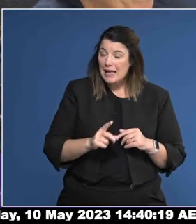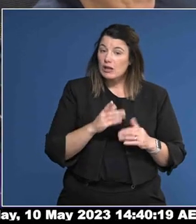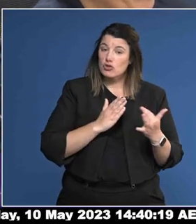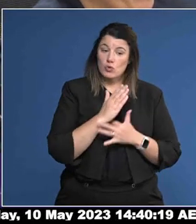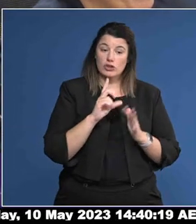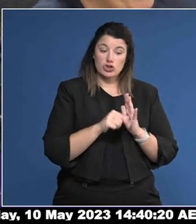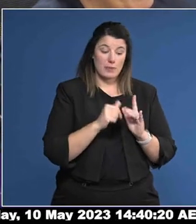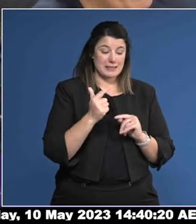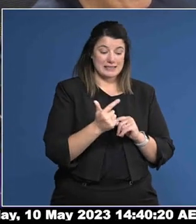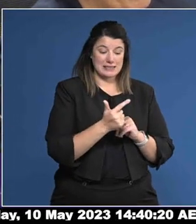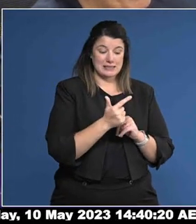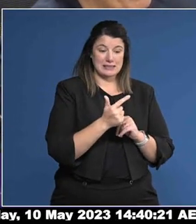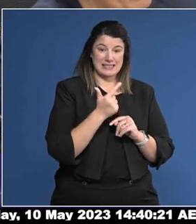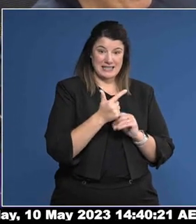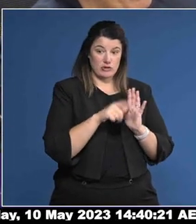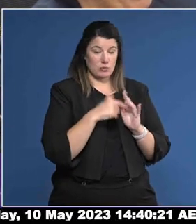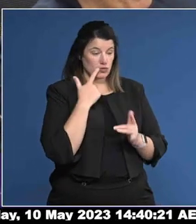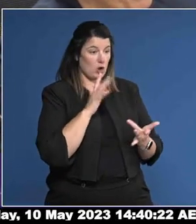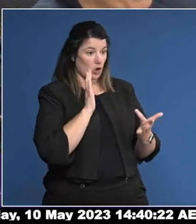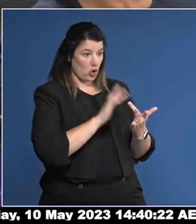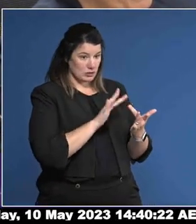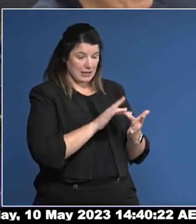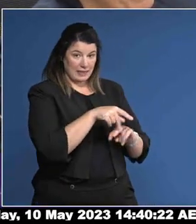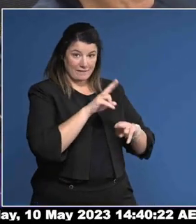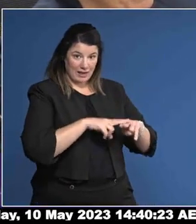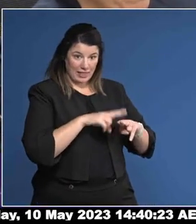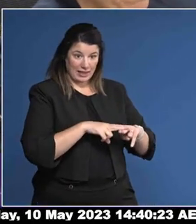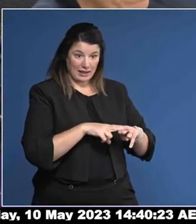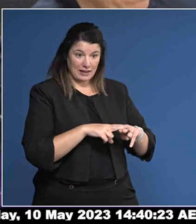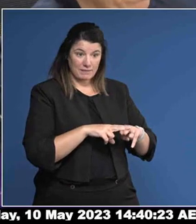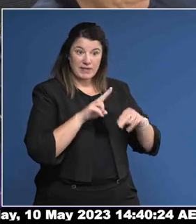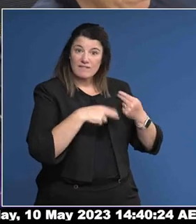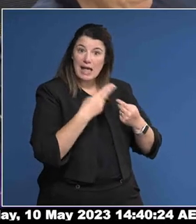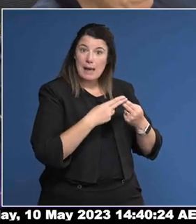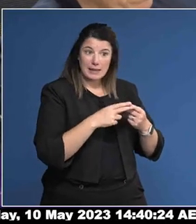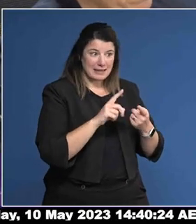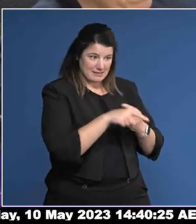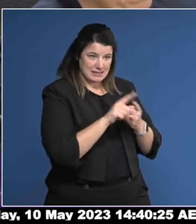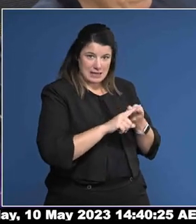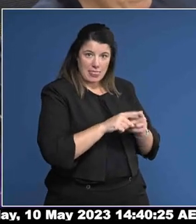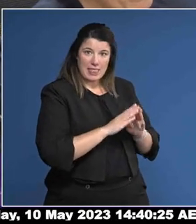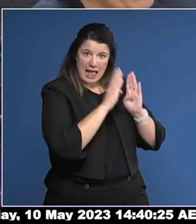seven attempts, it's not that the family was away and that what we can see from the facts